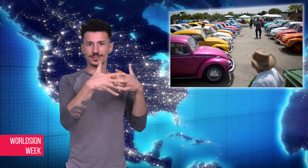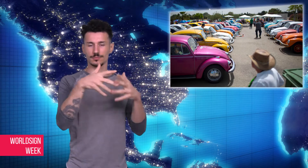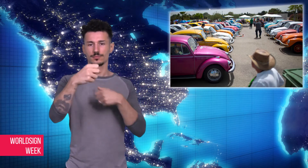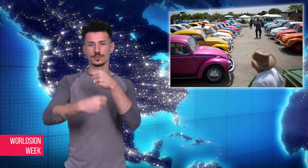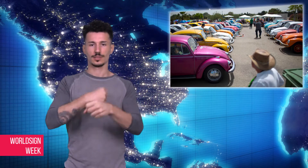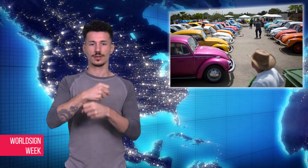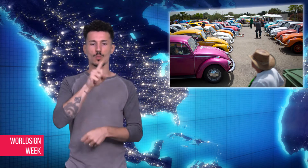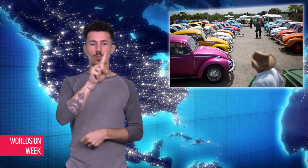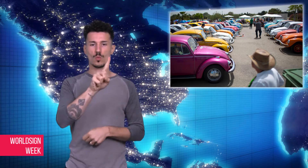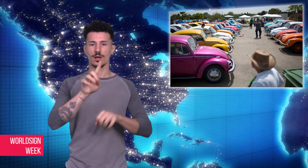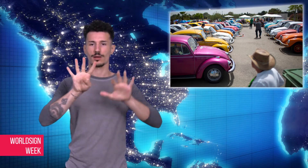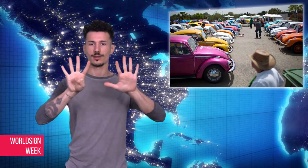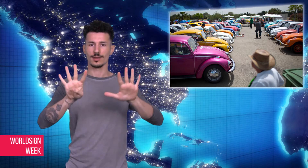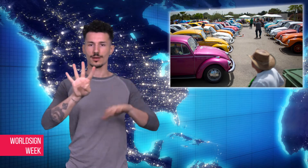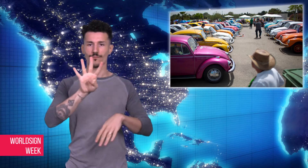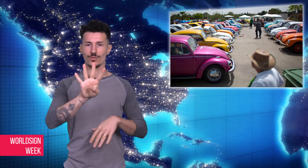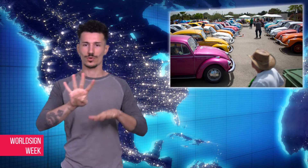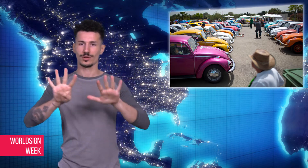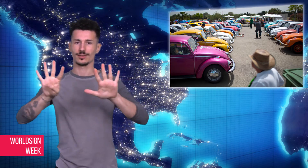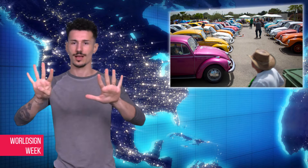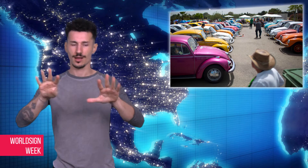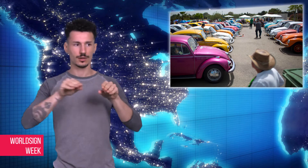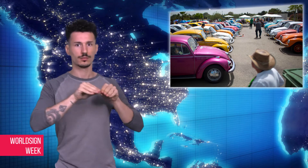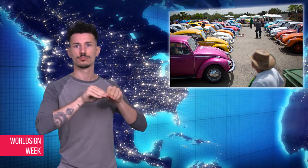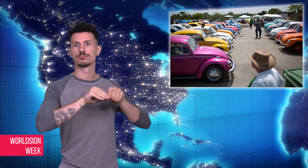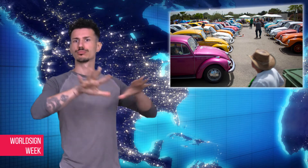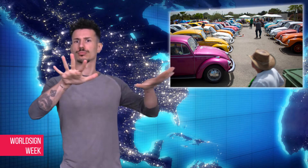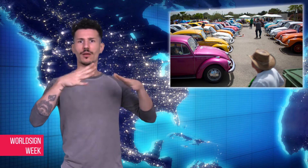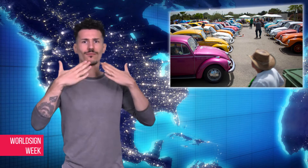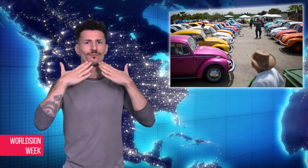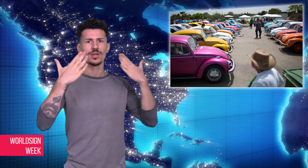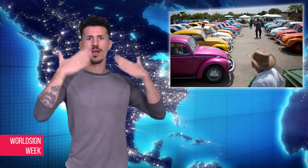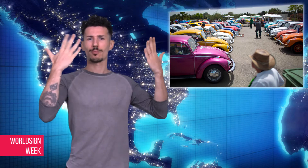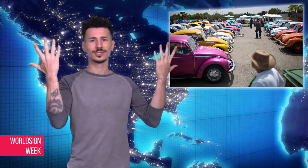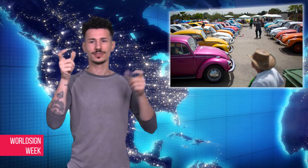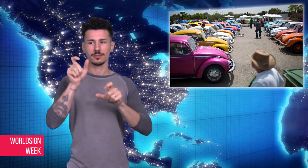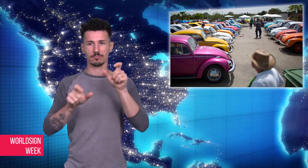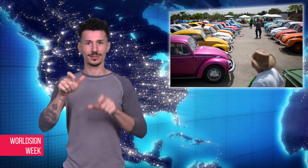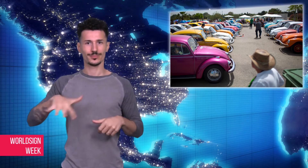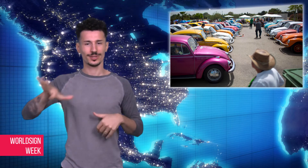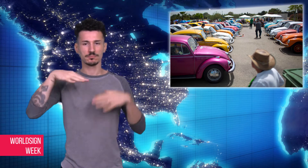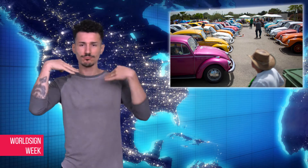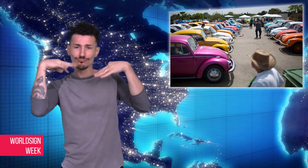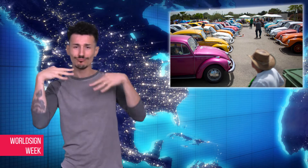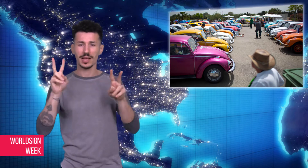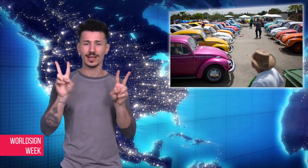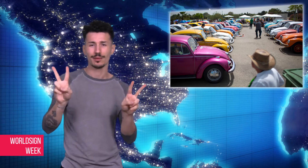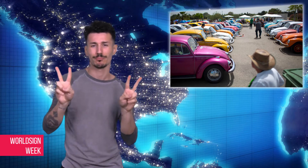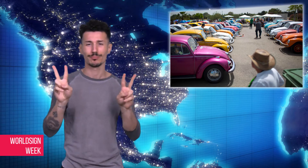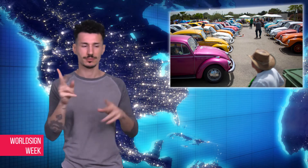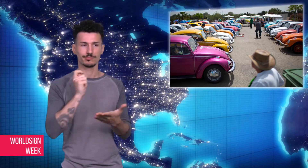where it became popular among hippies, people with unconventional